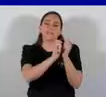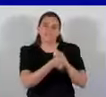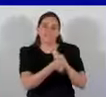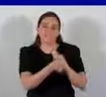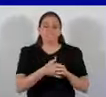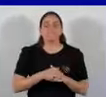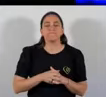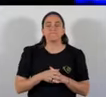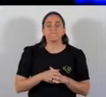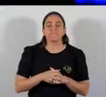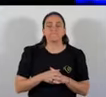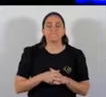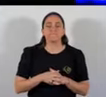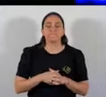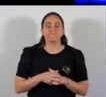Harrod and in the forties de Malle